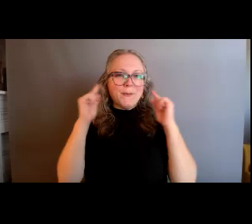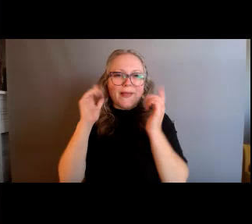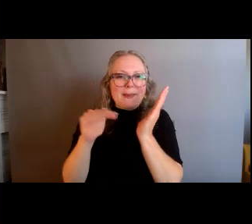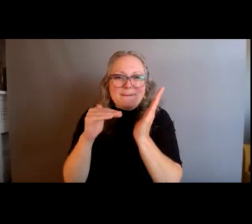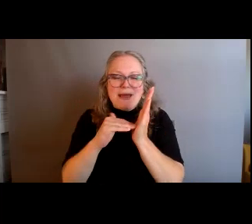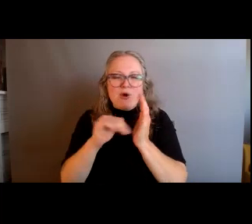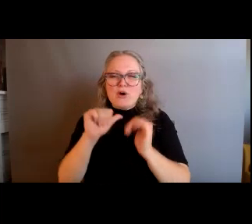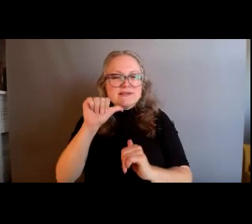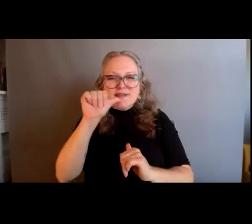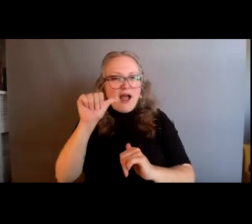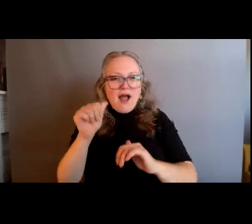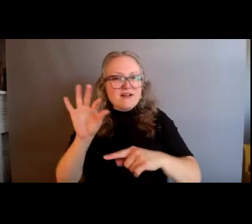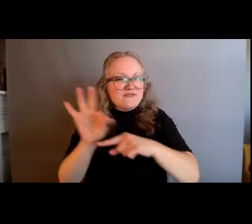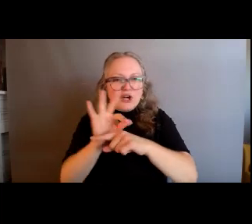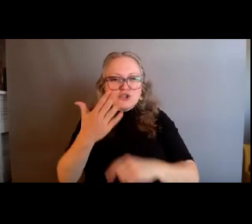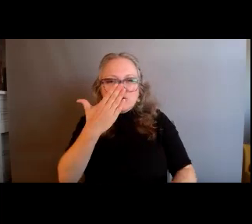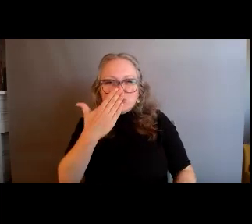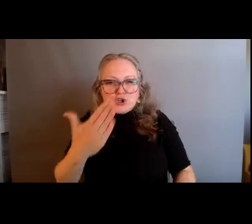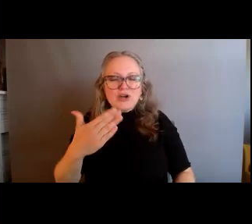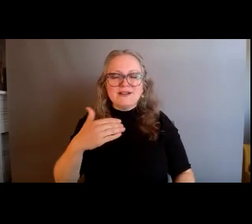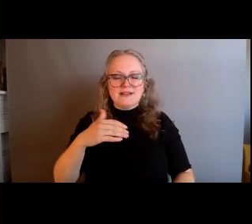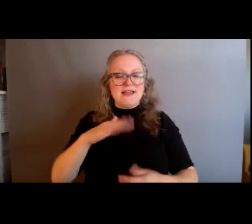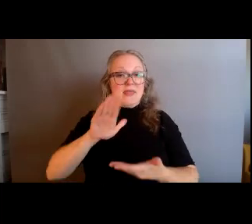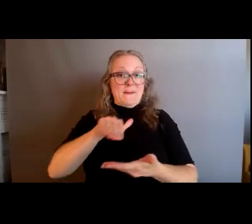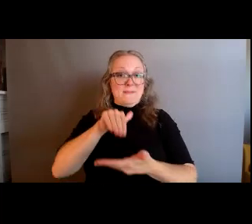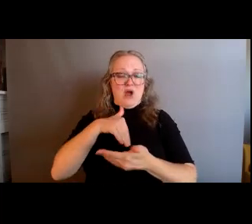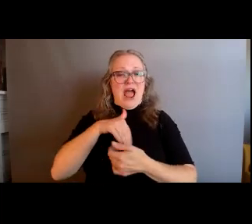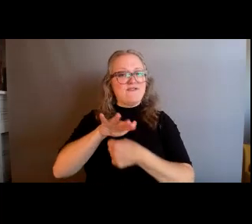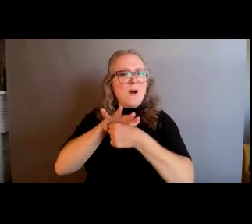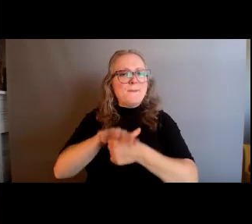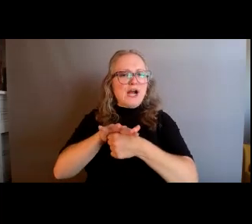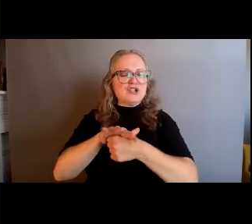and it starts pulling the drum back in. Or it may be something that's starting.